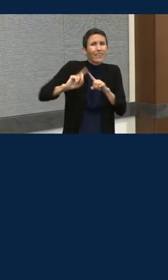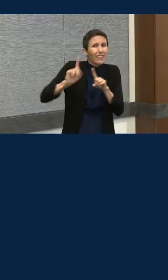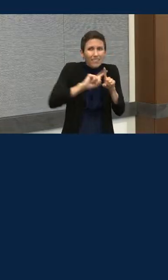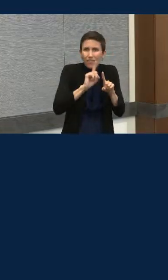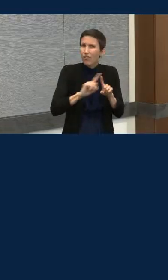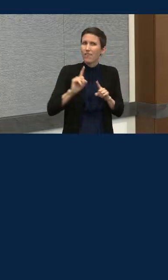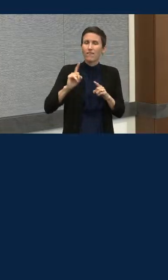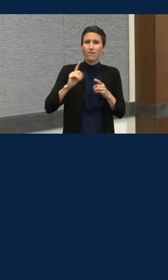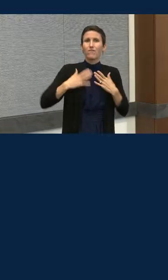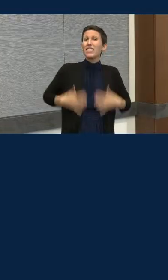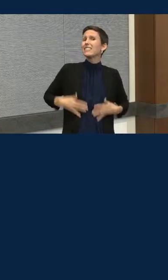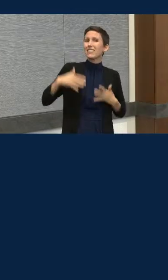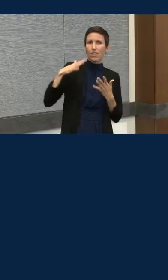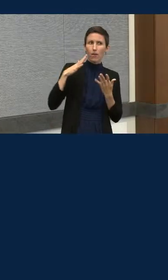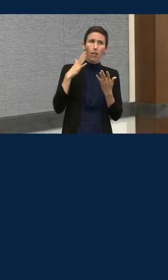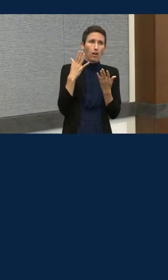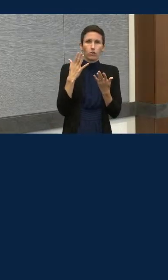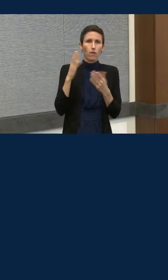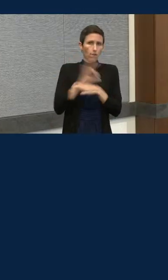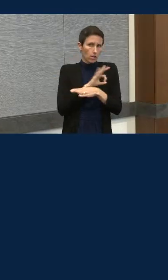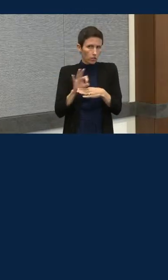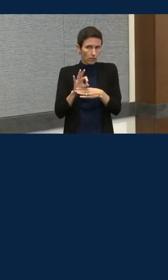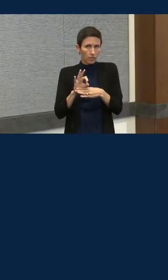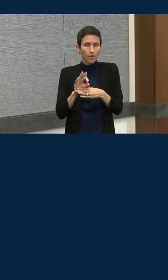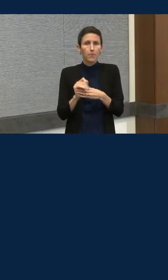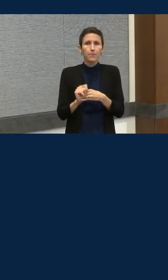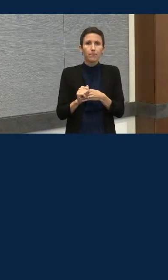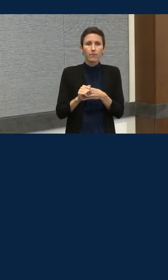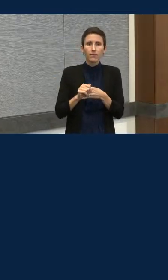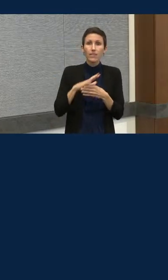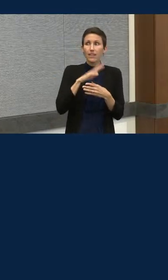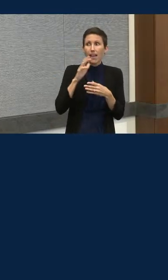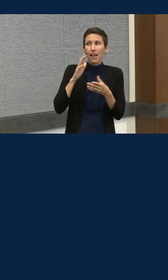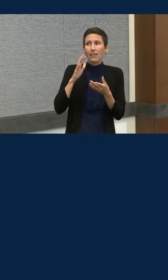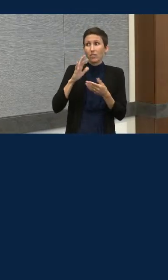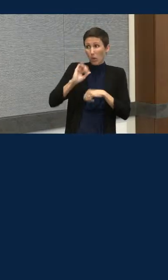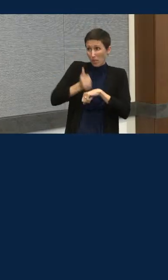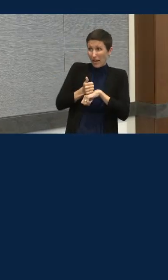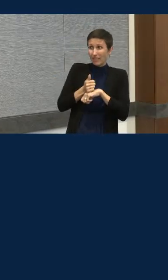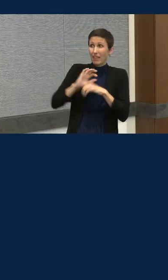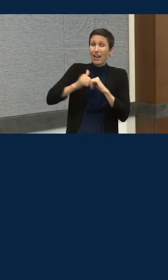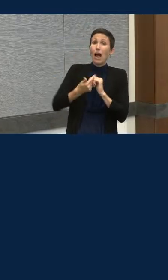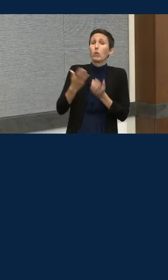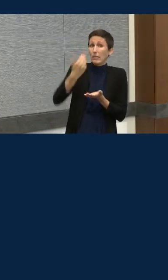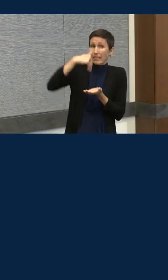physiological functions based on